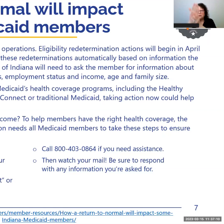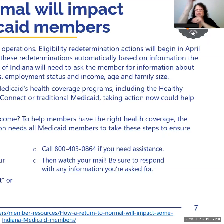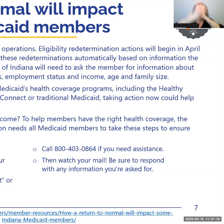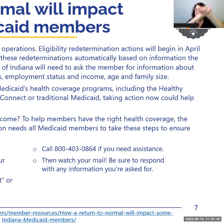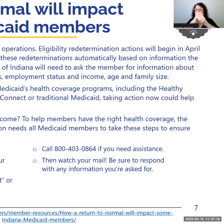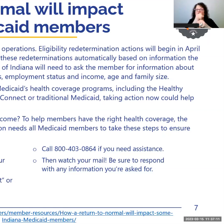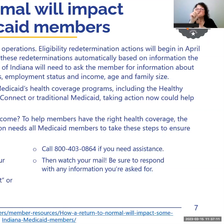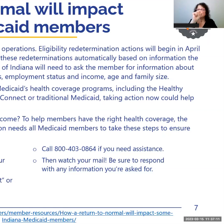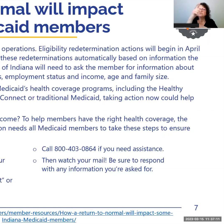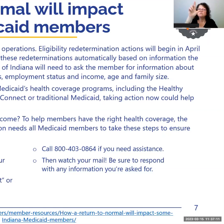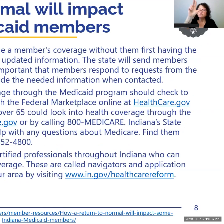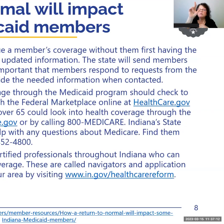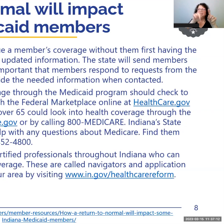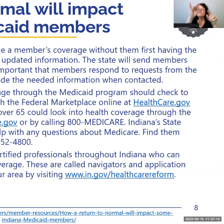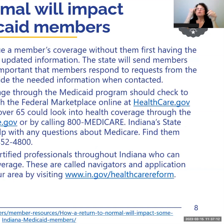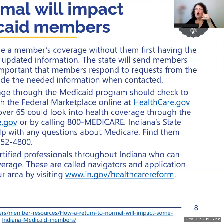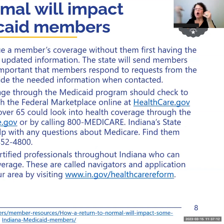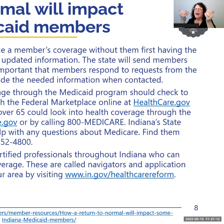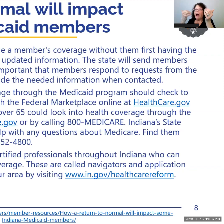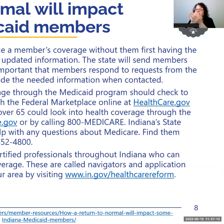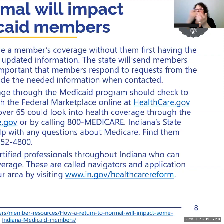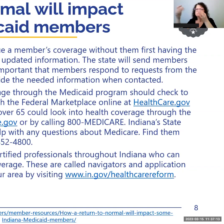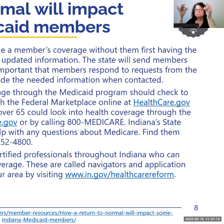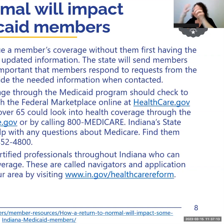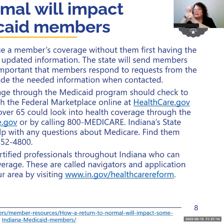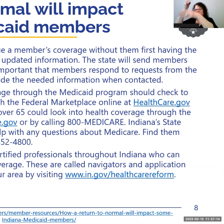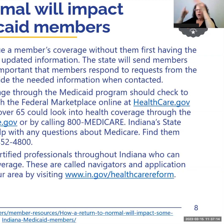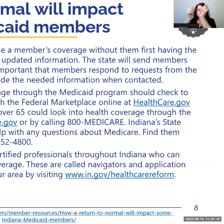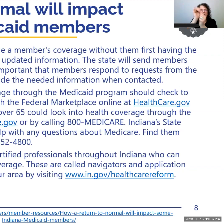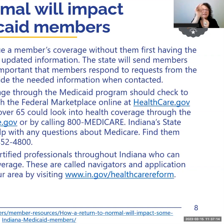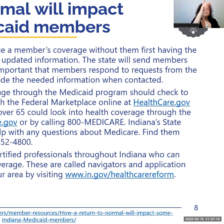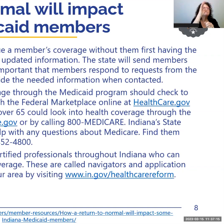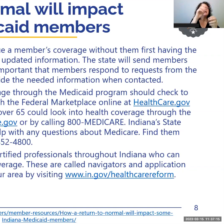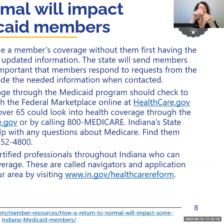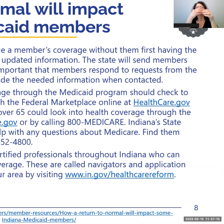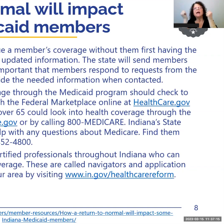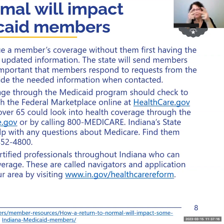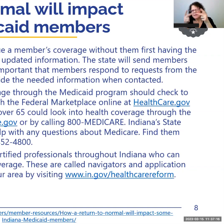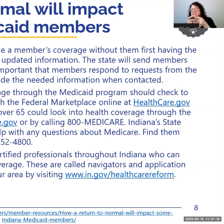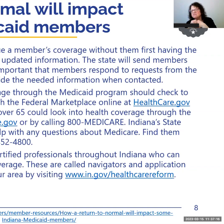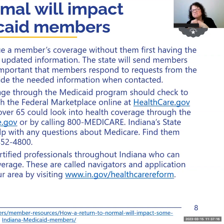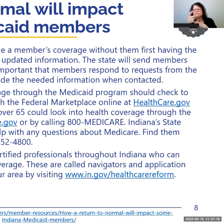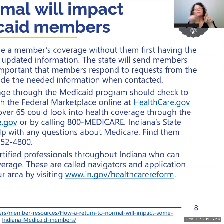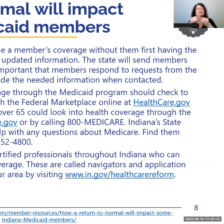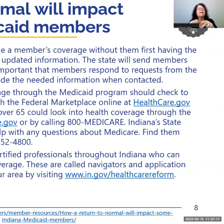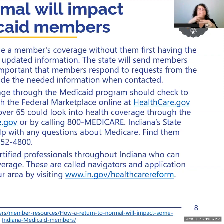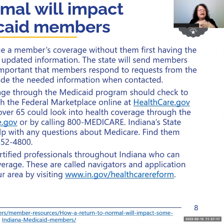you'll be in a better place. As I mentioned, the change in Medicaid. Medicaid will never